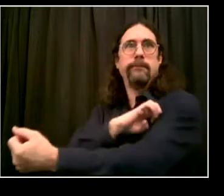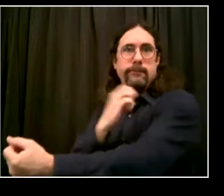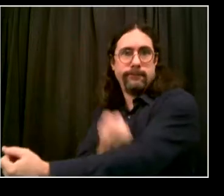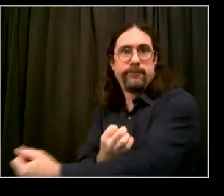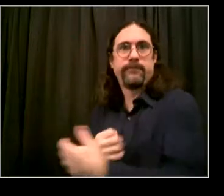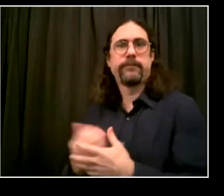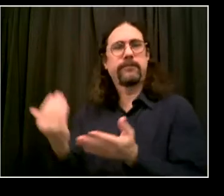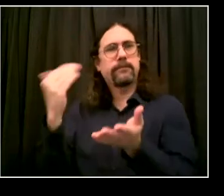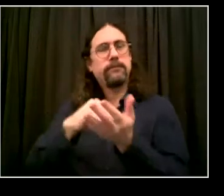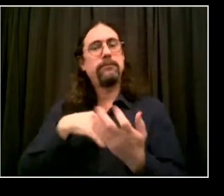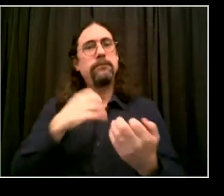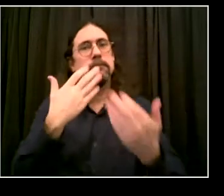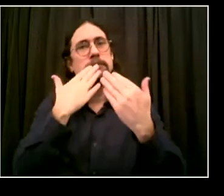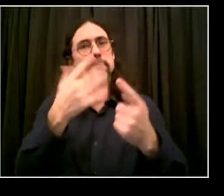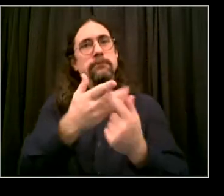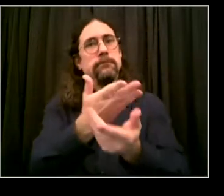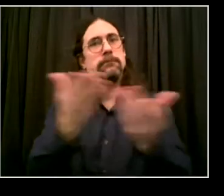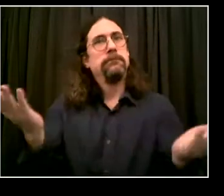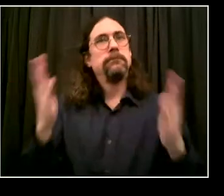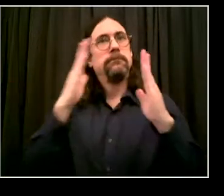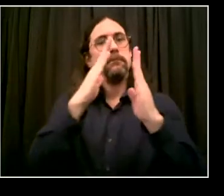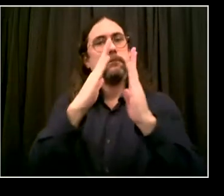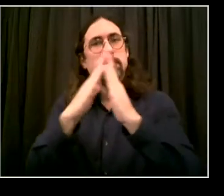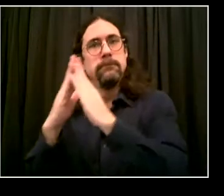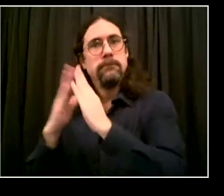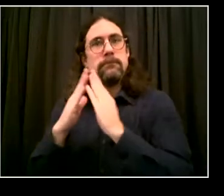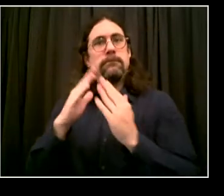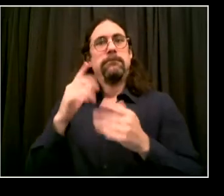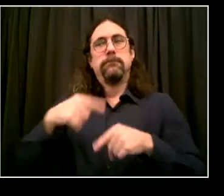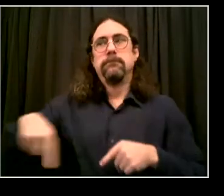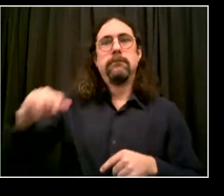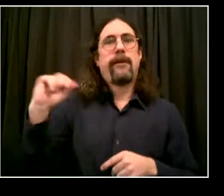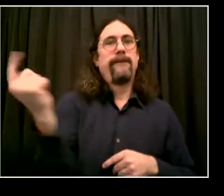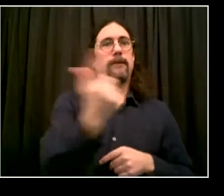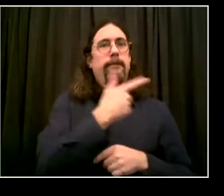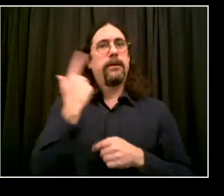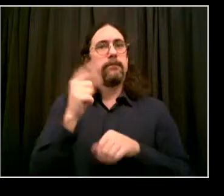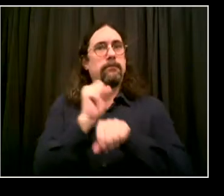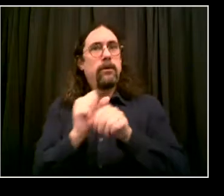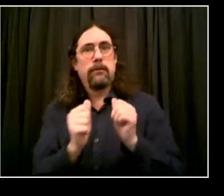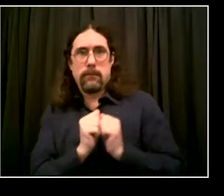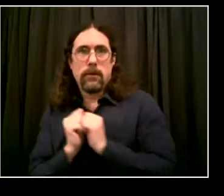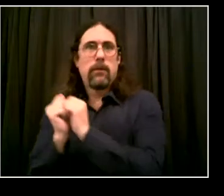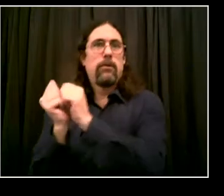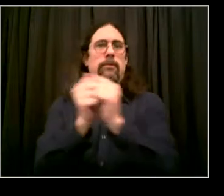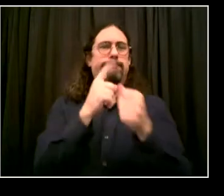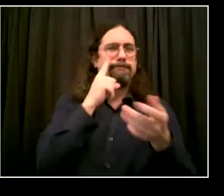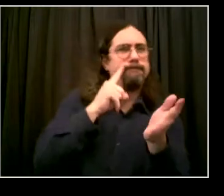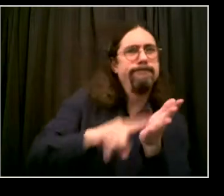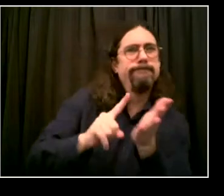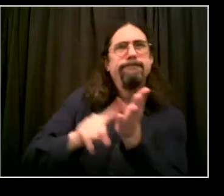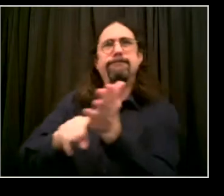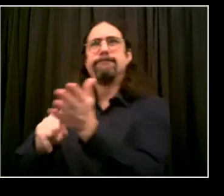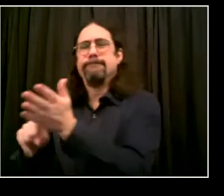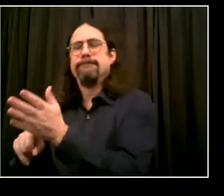COMMUNITY AND DO THE RIGHT THING. SOI I AWNT TO THANK EVERYBODY WHO'S INVOLVED,